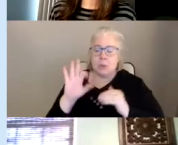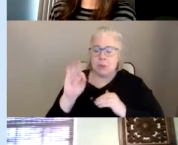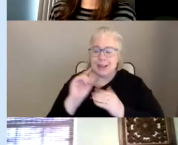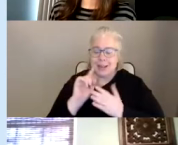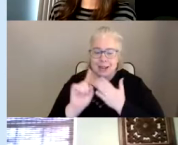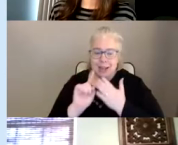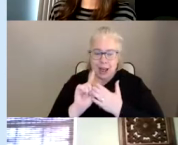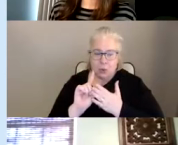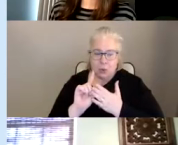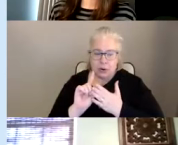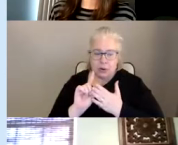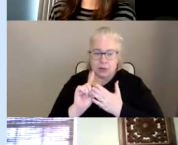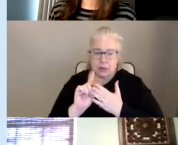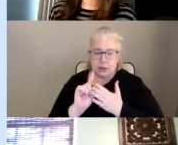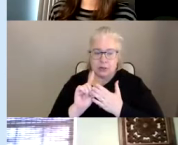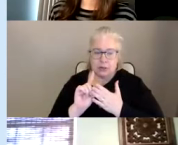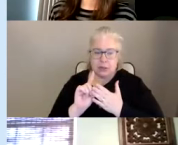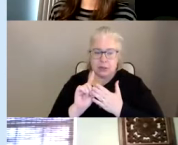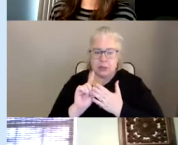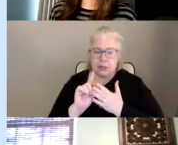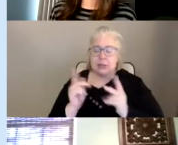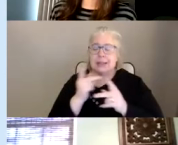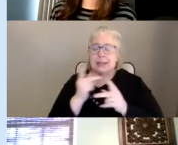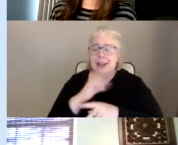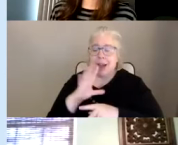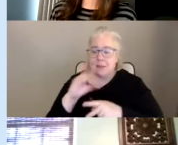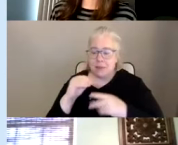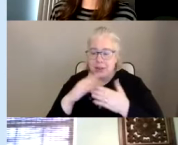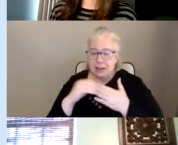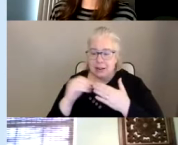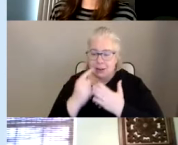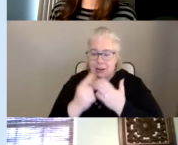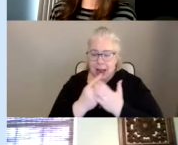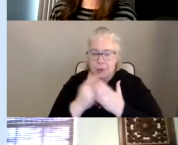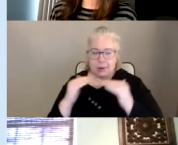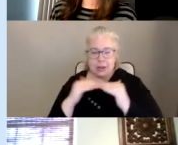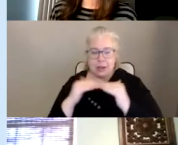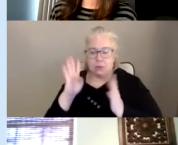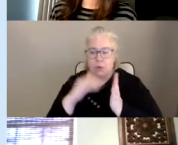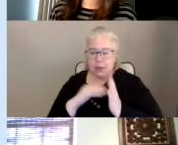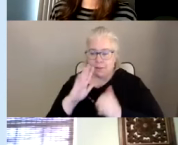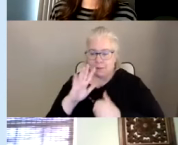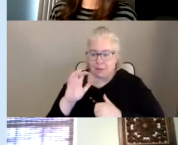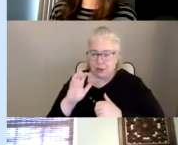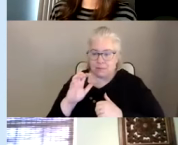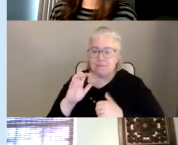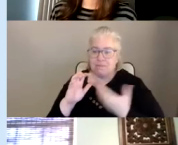We get our total number of interpreting hours, times the price and here we've got a number to put into our budget.